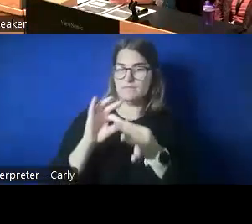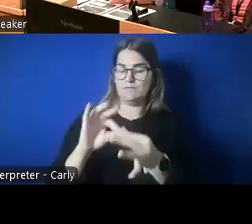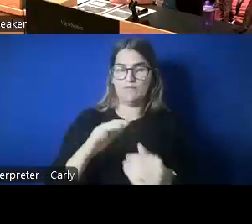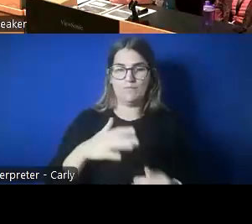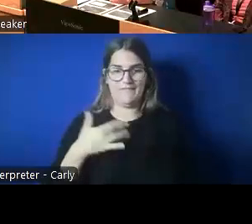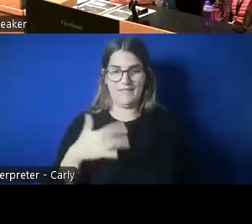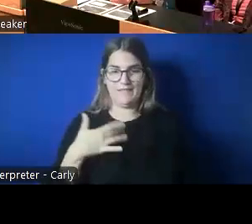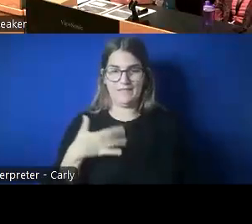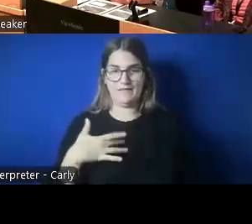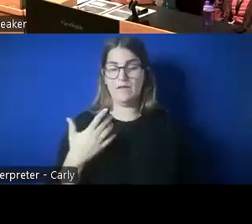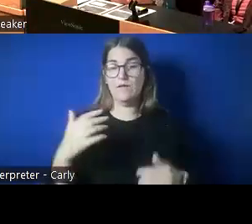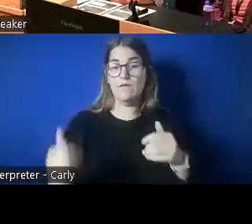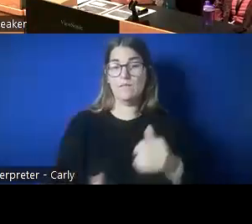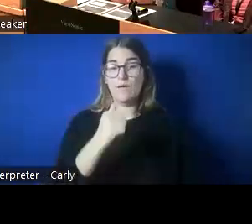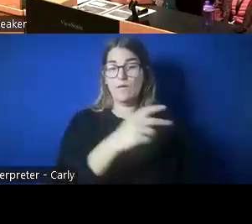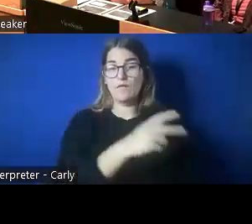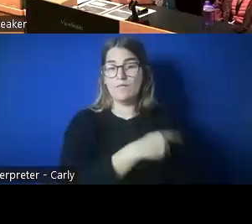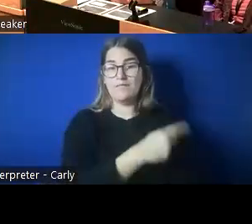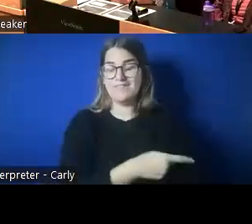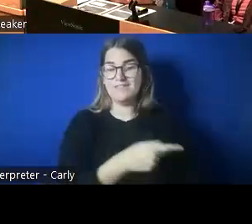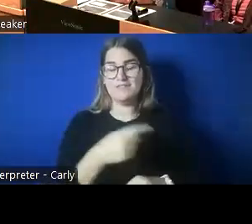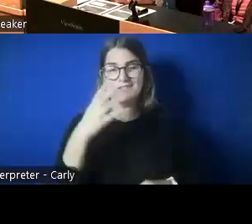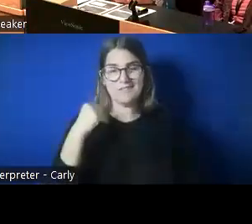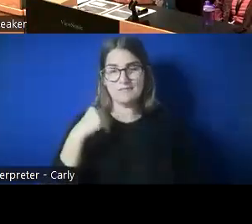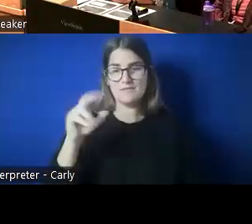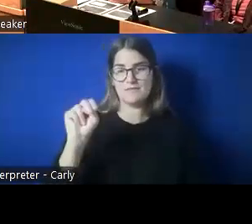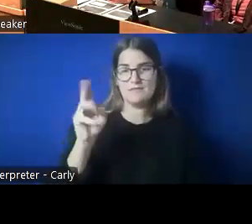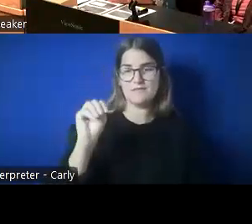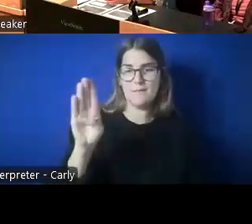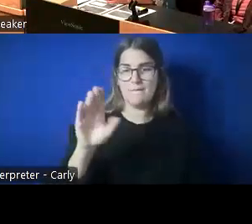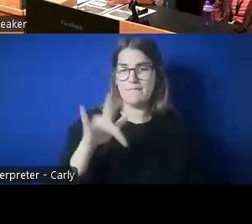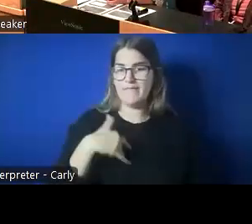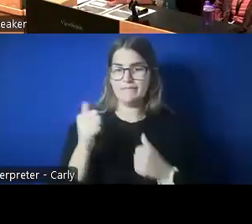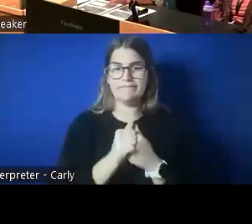of our patients come from a state of numbness they don't feel safe feeling their feelings